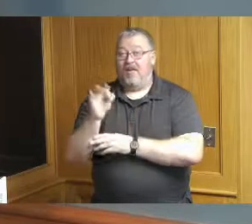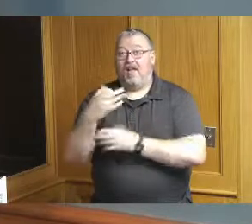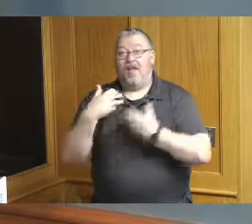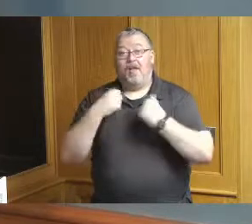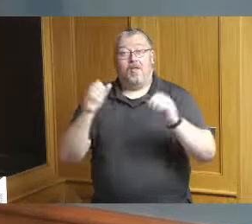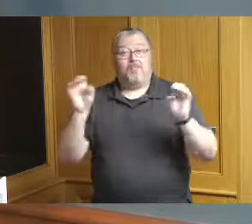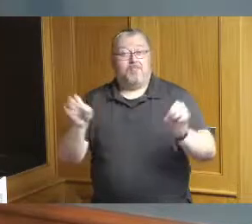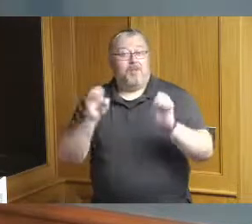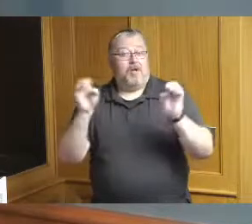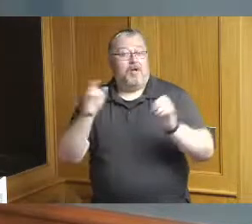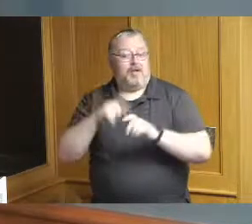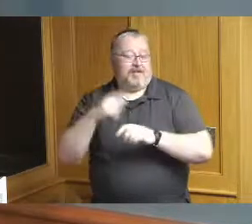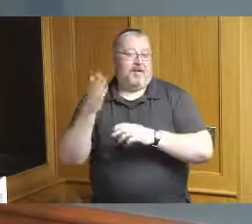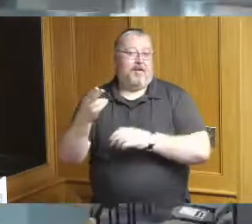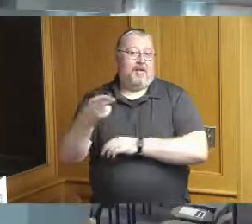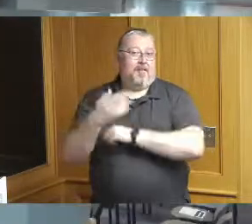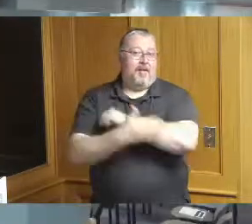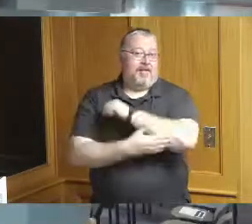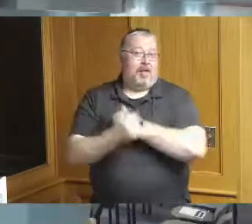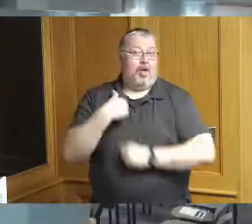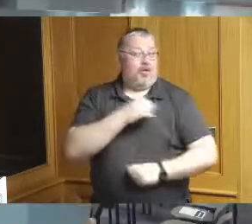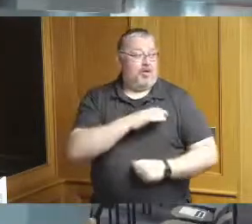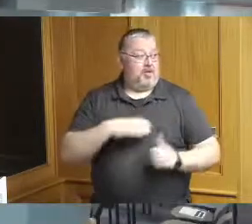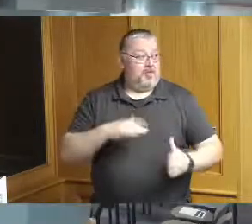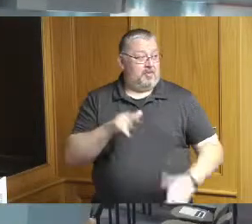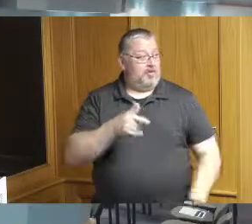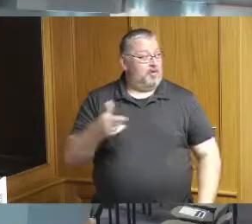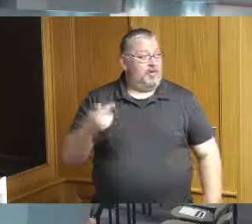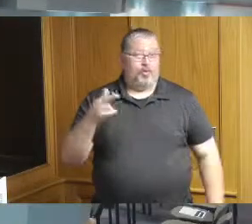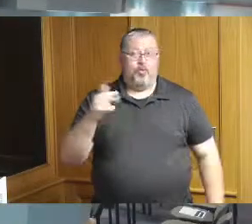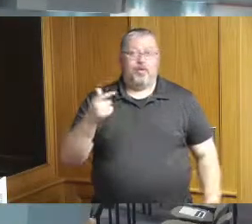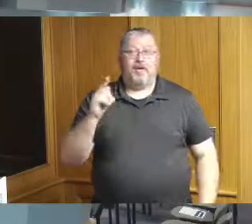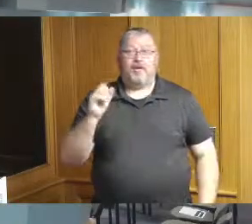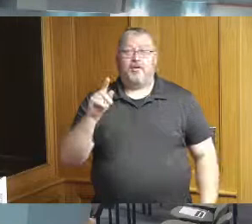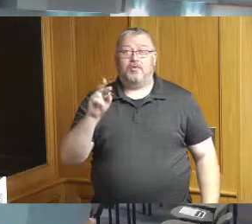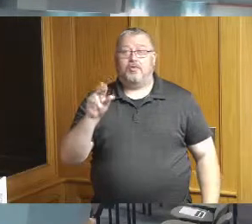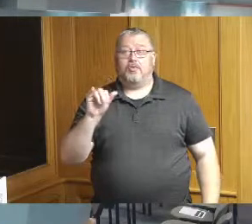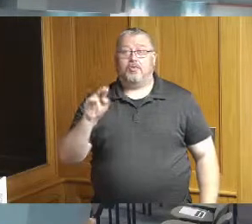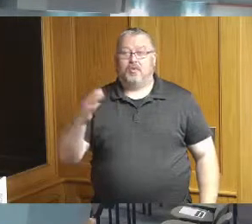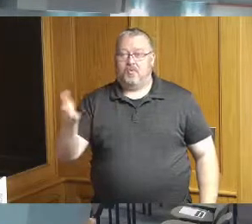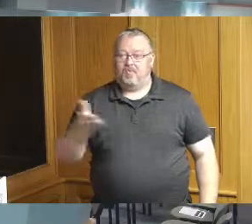in Hamilton County our Commissioner Mr Greg Kesterman welcome good afternoon Commissioners